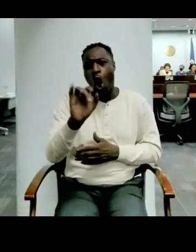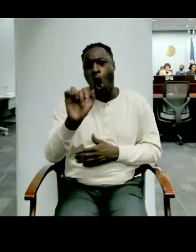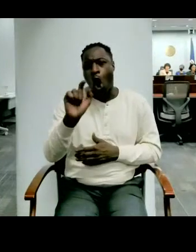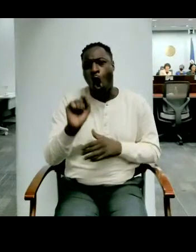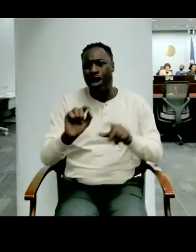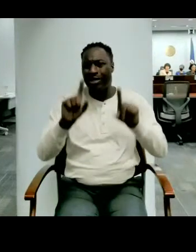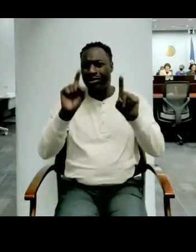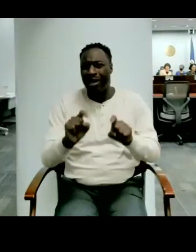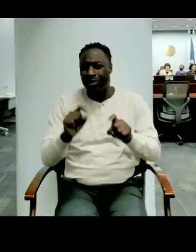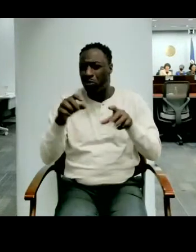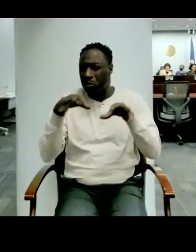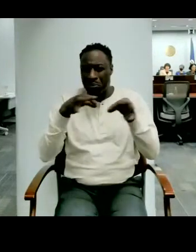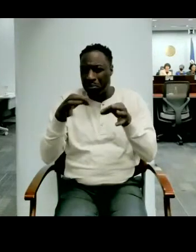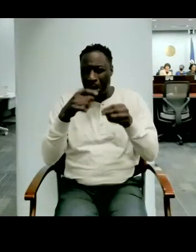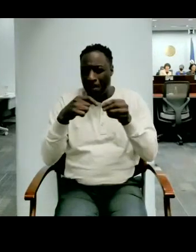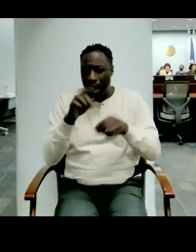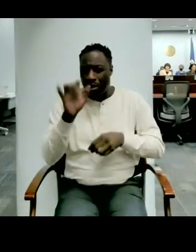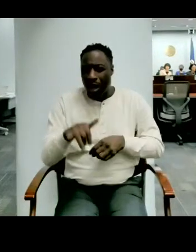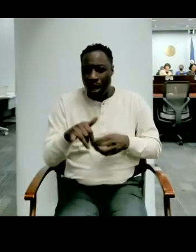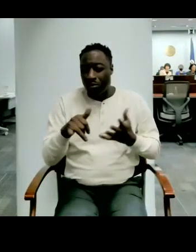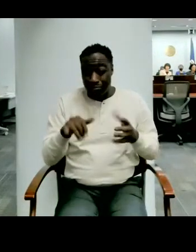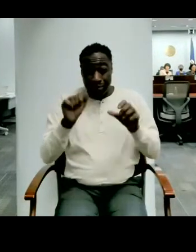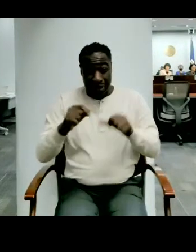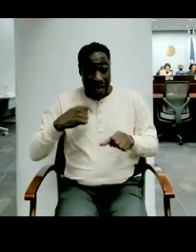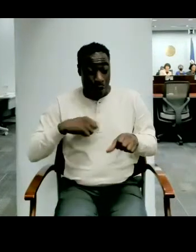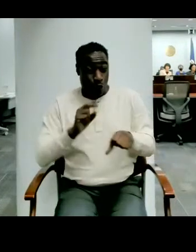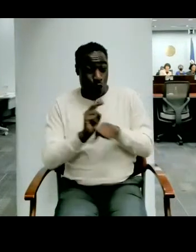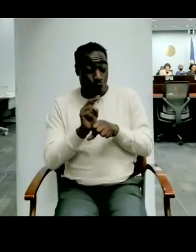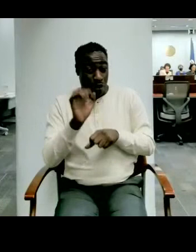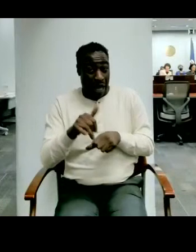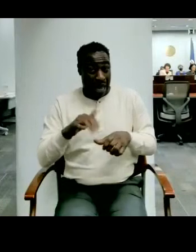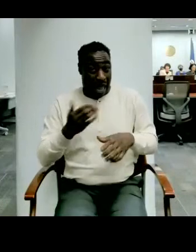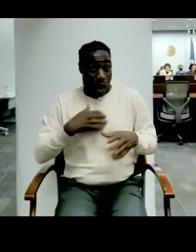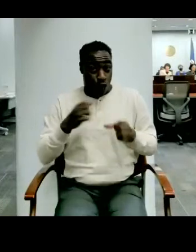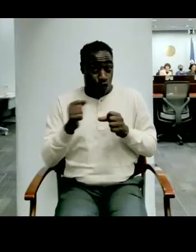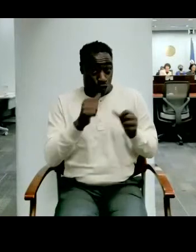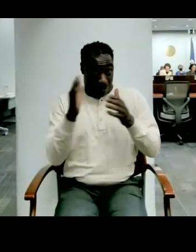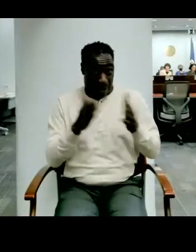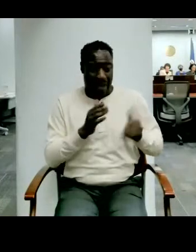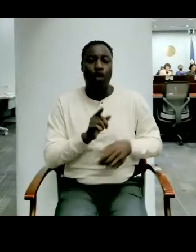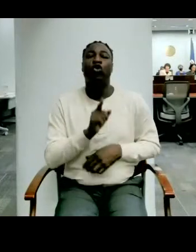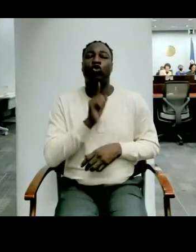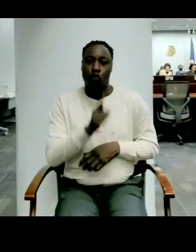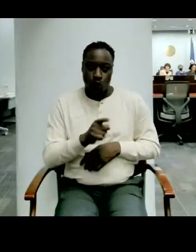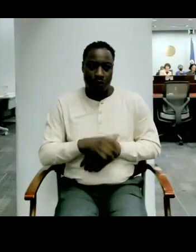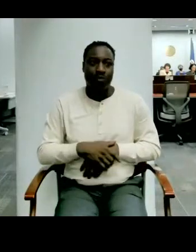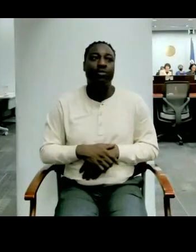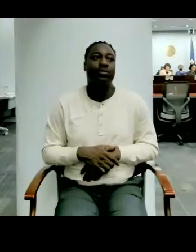about that and if there is anything in there we can incorporate into our Strategic Plan. I'll speak really quickly. I'm sure you wanted to get to other witnesses,